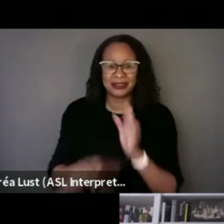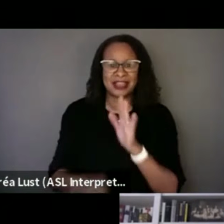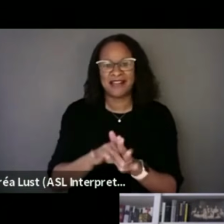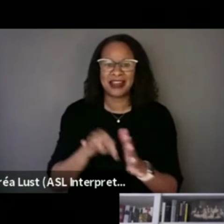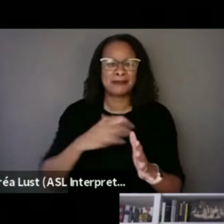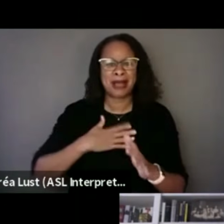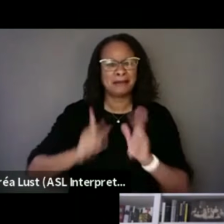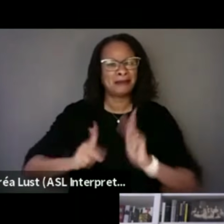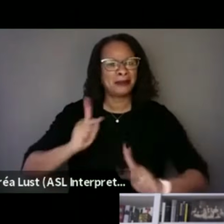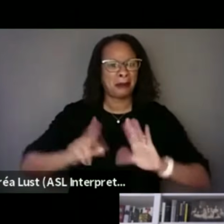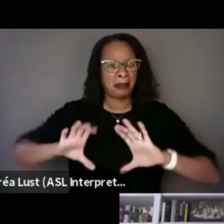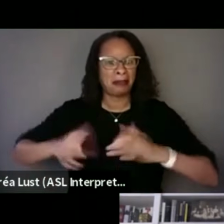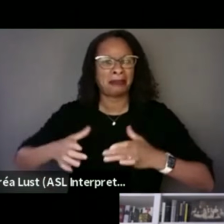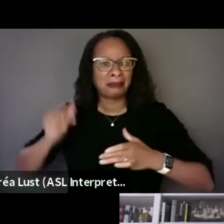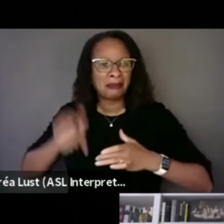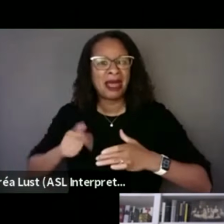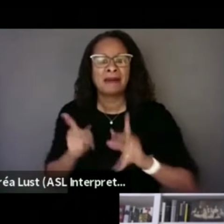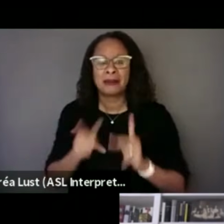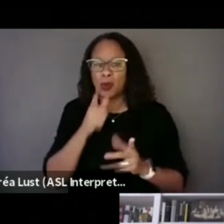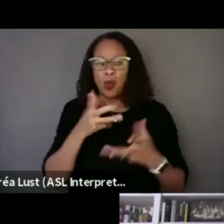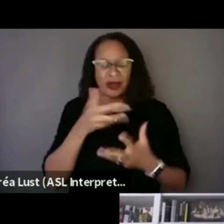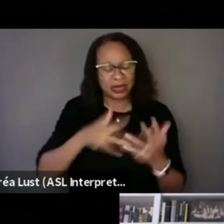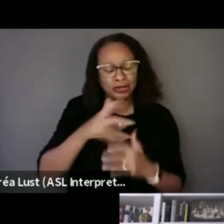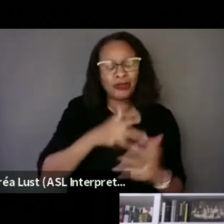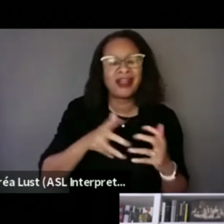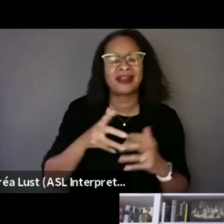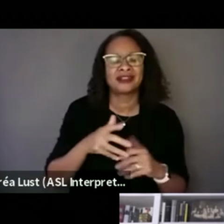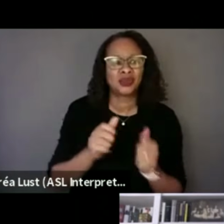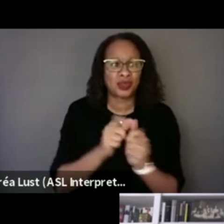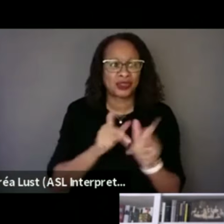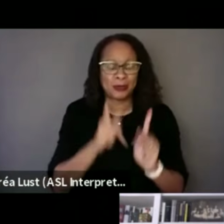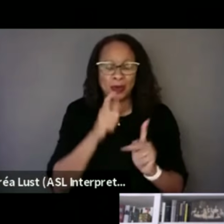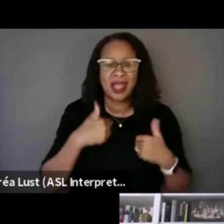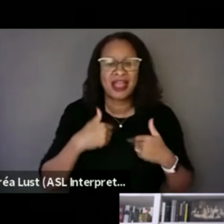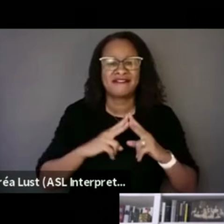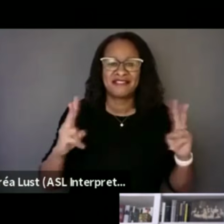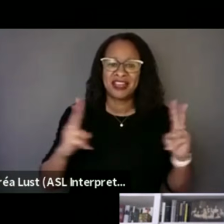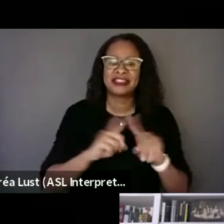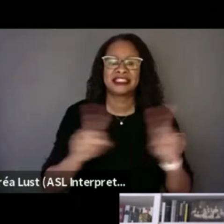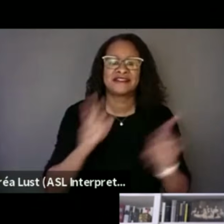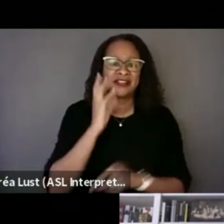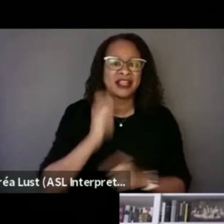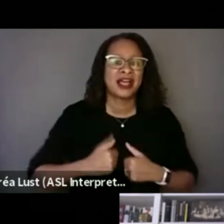people who wanted to interact with people who had very different life experiences and help be a bridge.